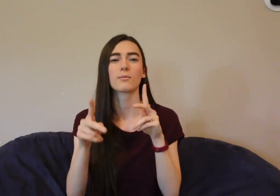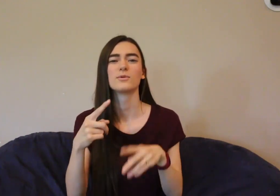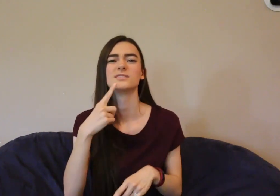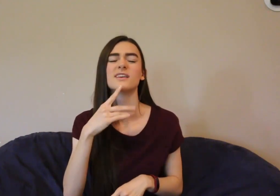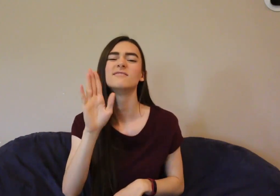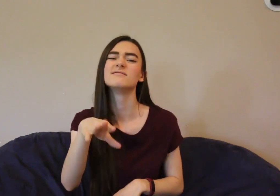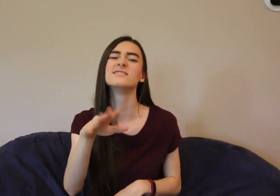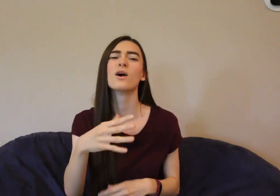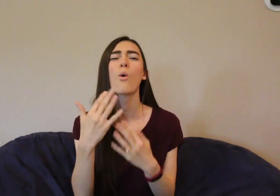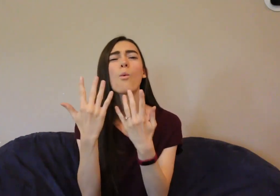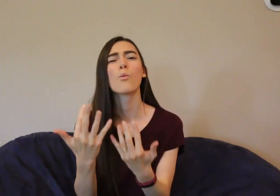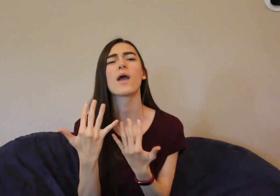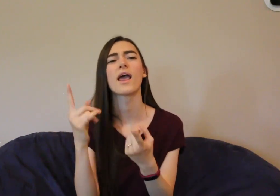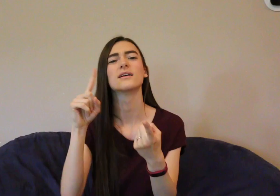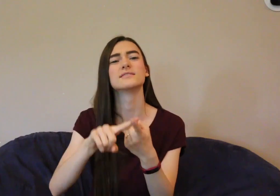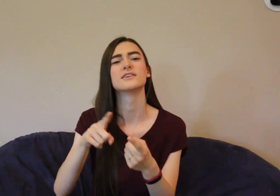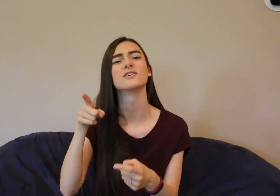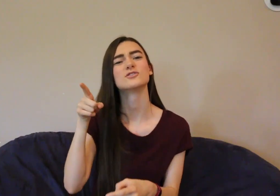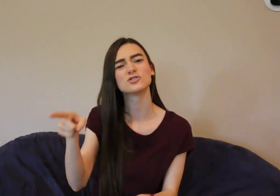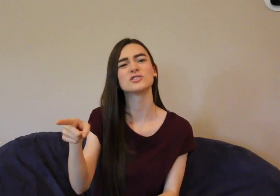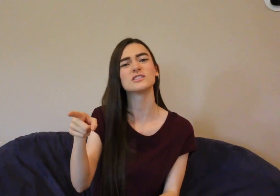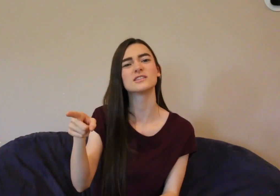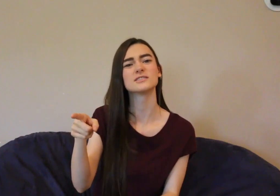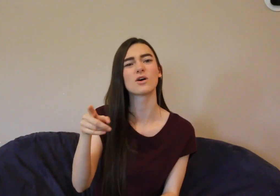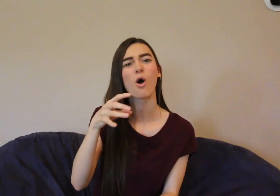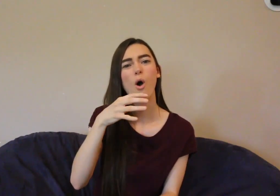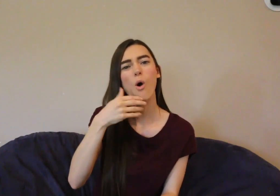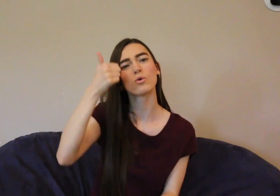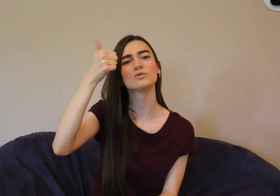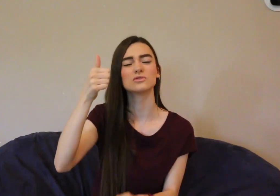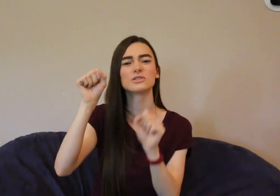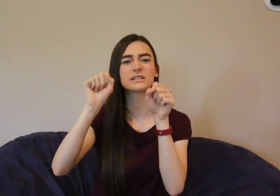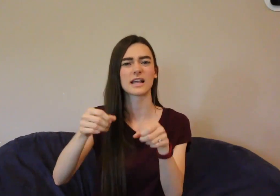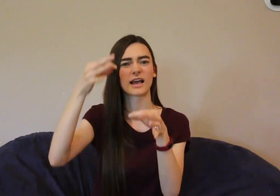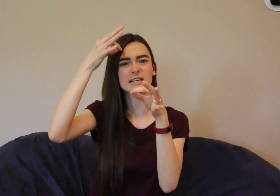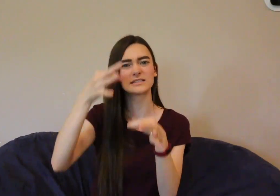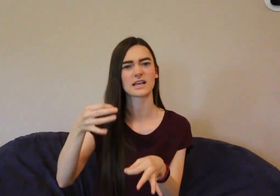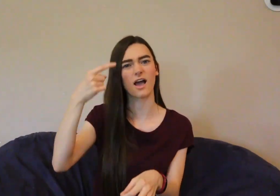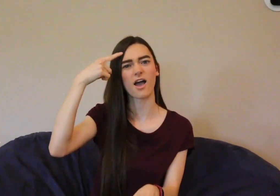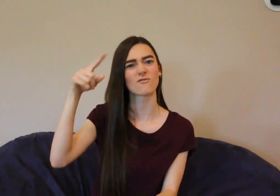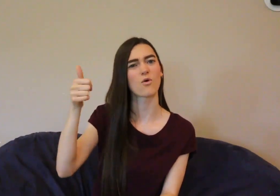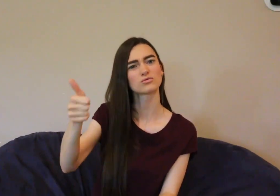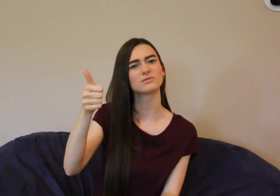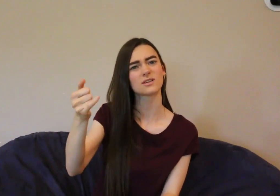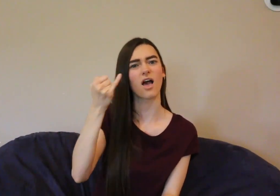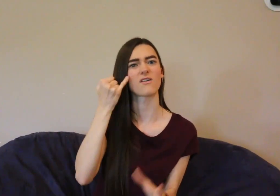The deaf people said, "You should wait until she's older and she can decide for herself